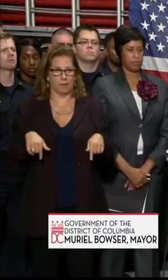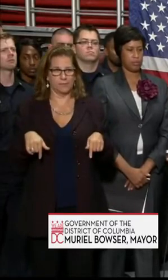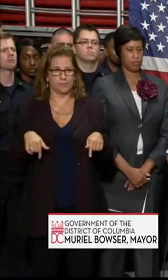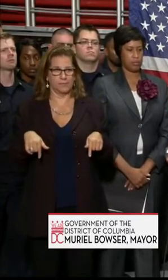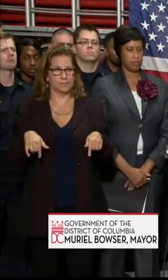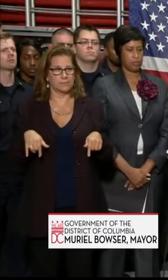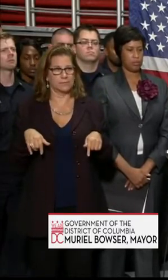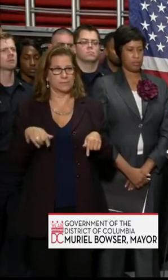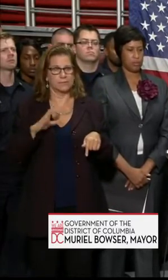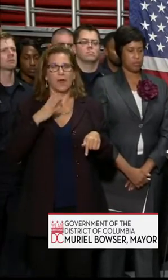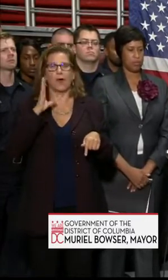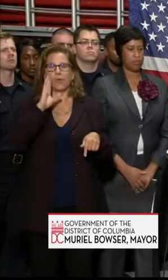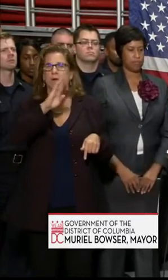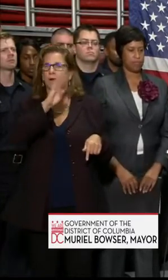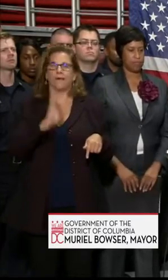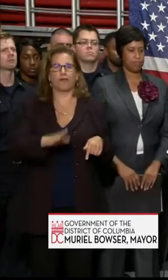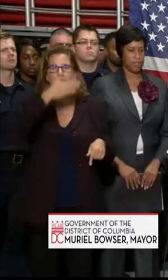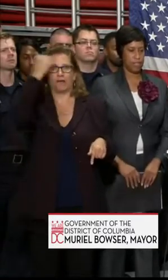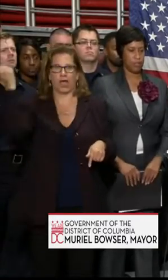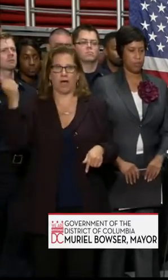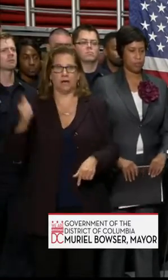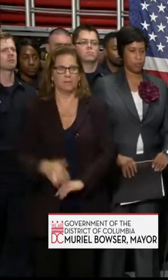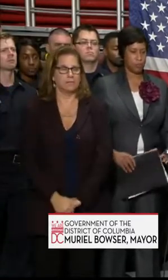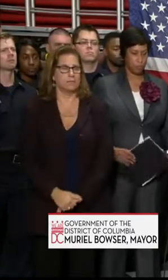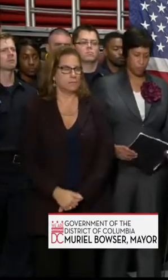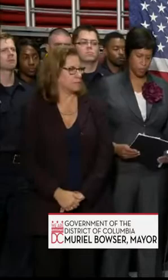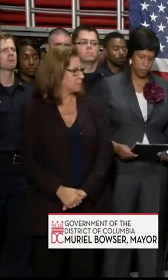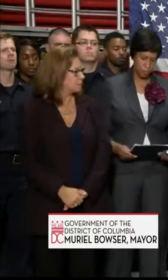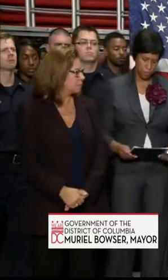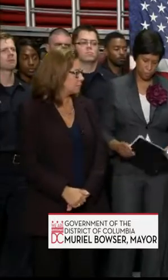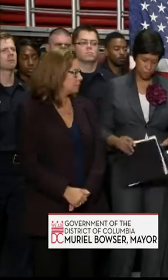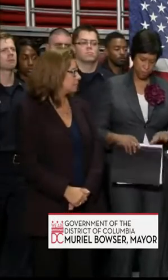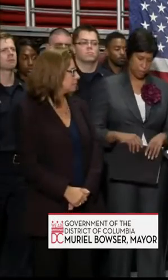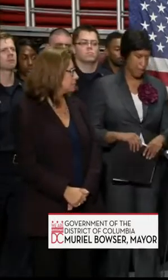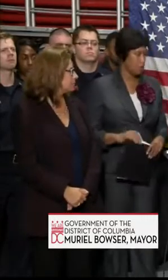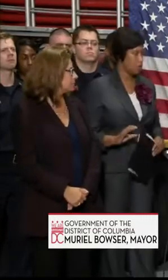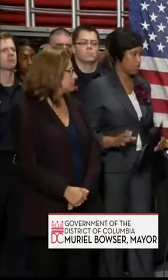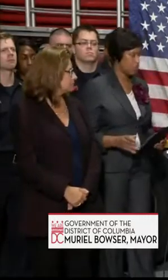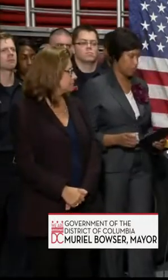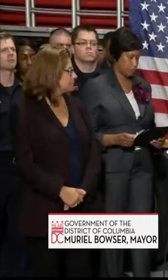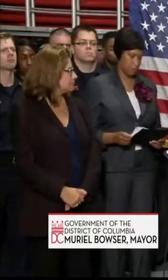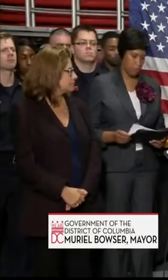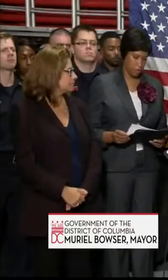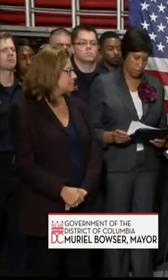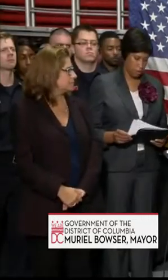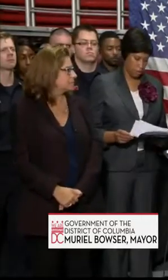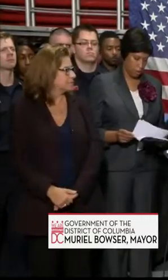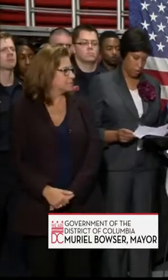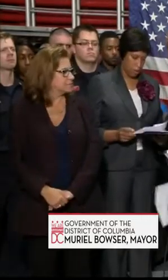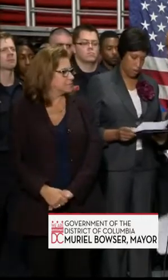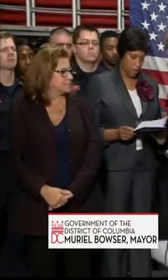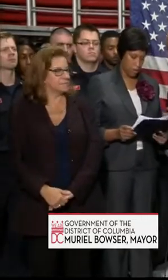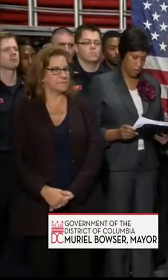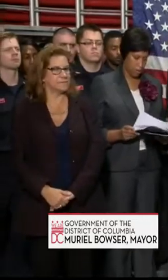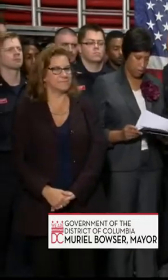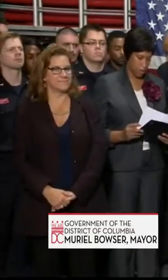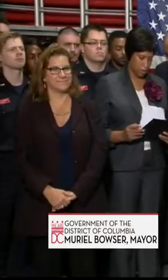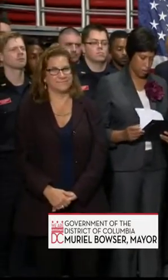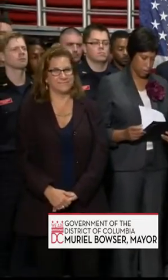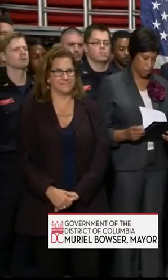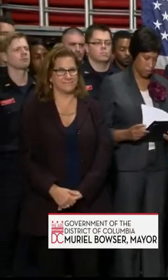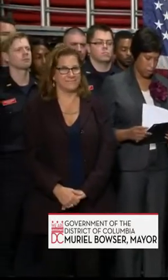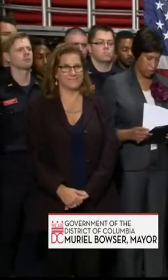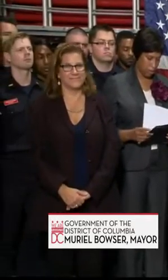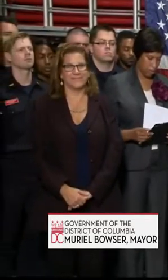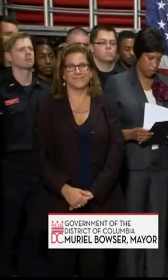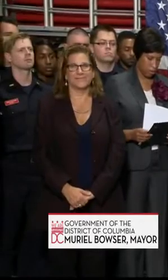WE WILL NEVER FORGET. >> THANK YOU VERY MUCH, CHIEF.